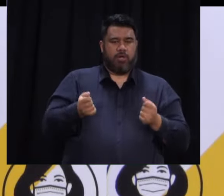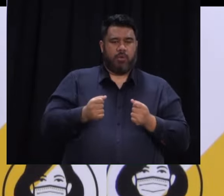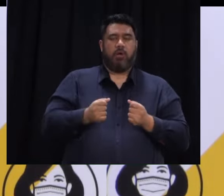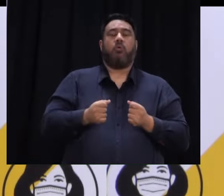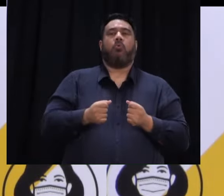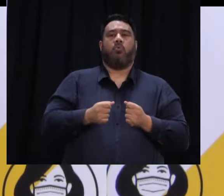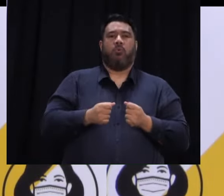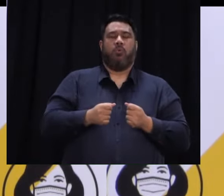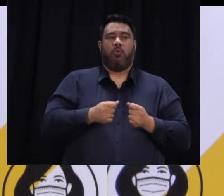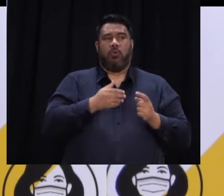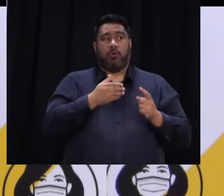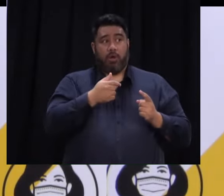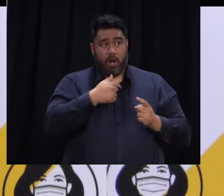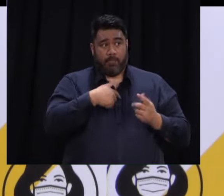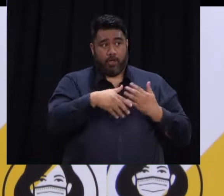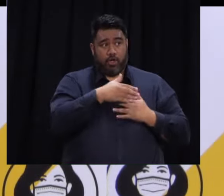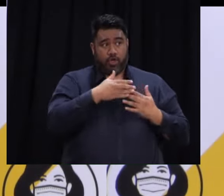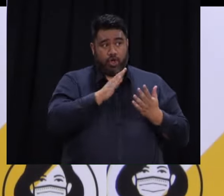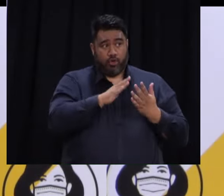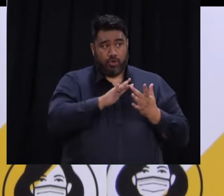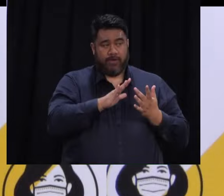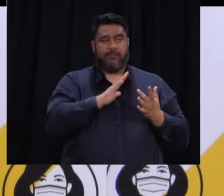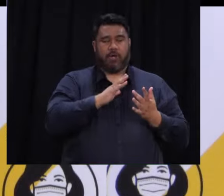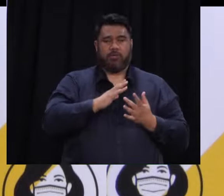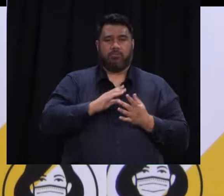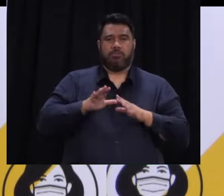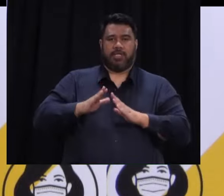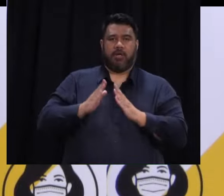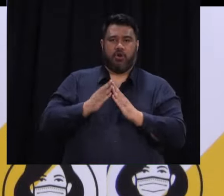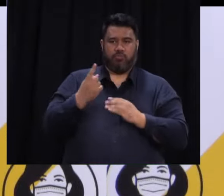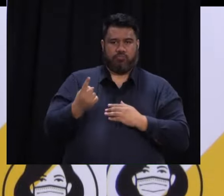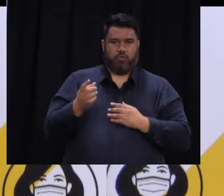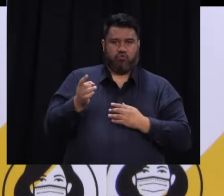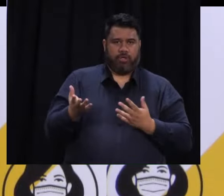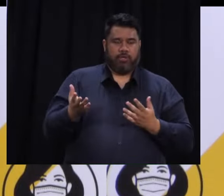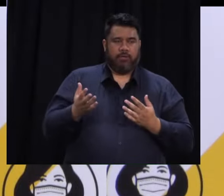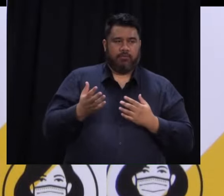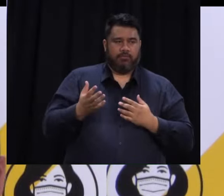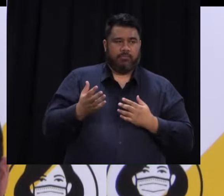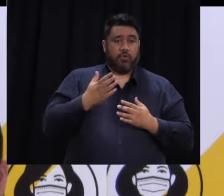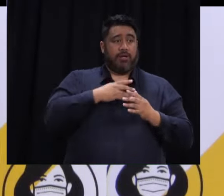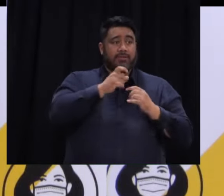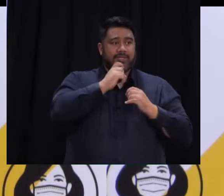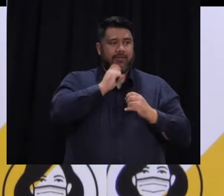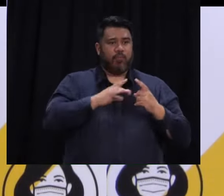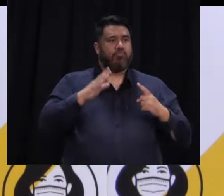MIQ who is an essential worker and who is associated with an outbreak and that person had